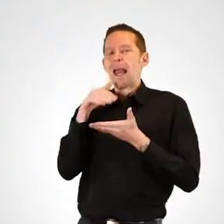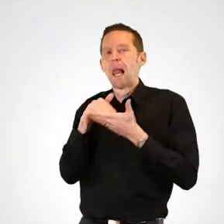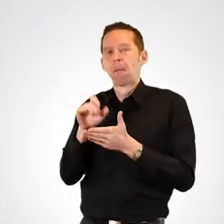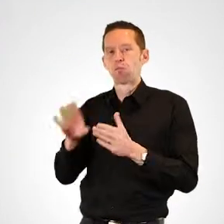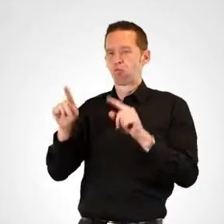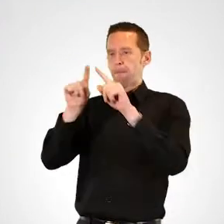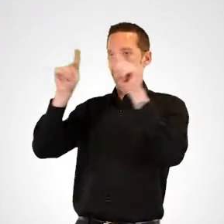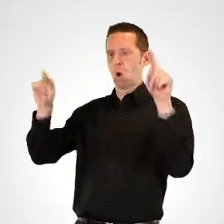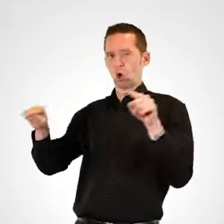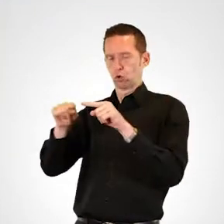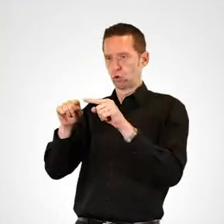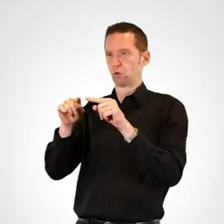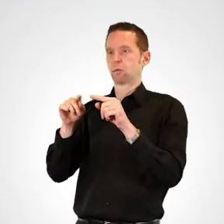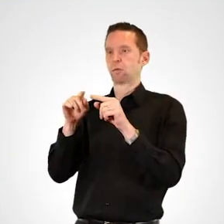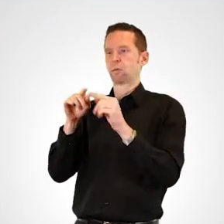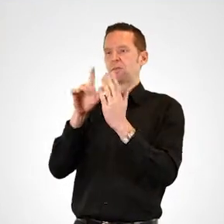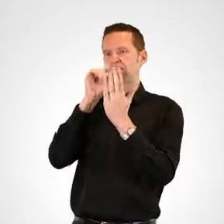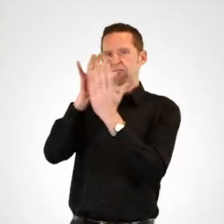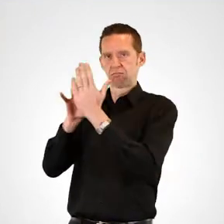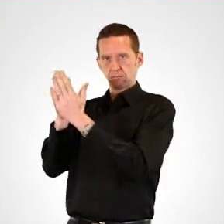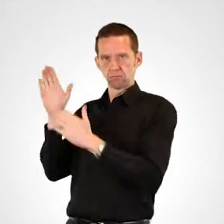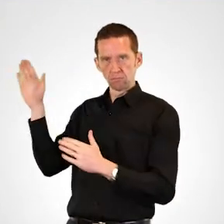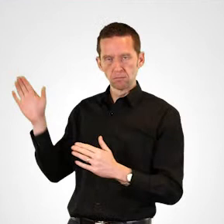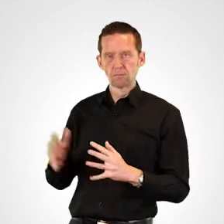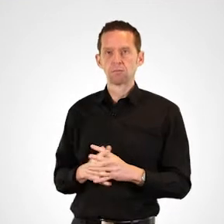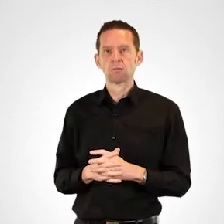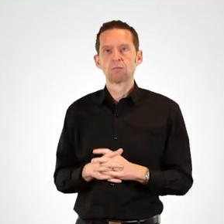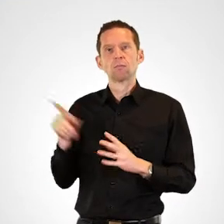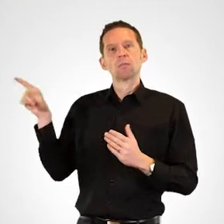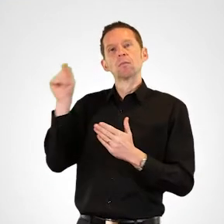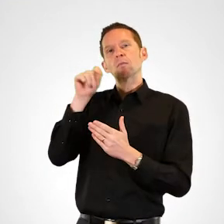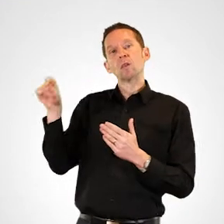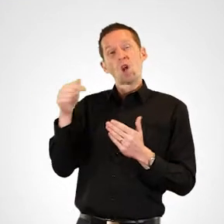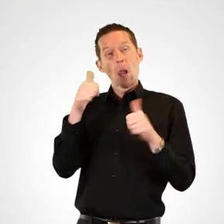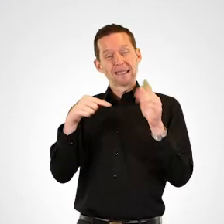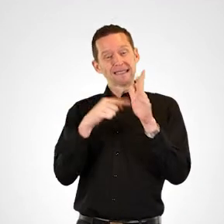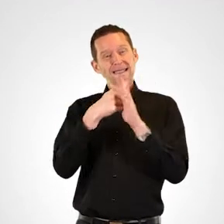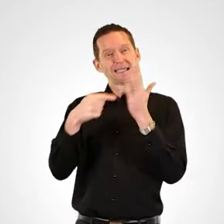she's put a box for the picture and some lines for the text, but he's creating text-like scribbles,